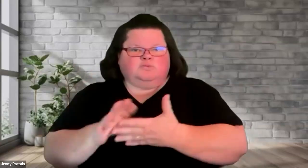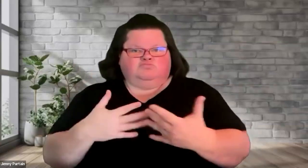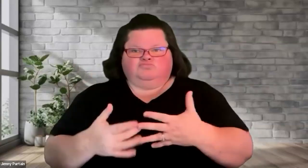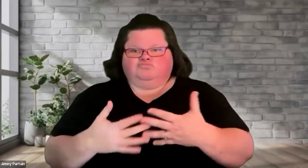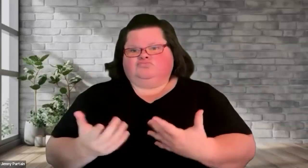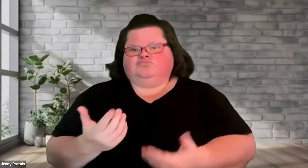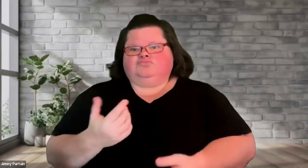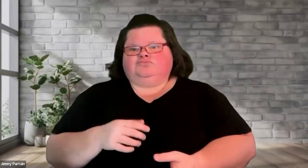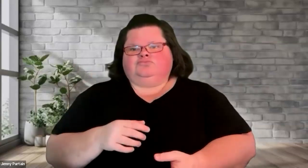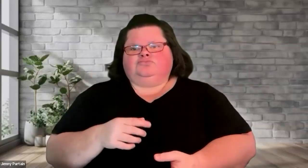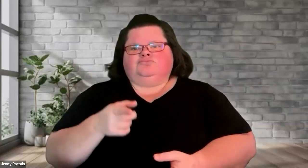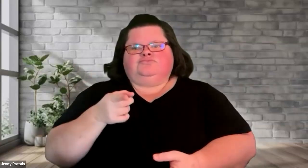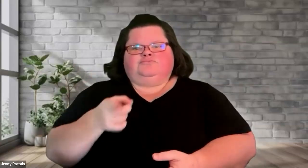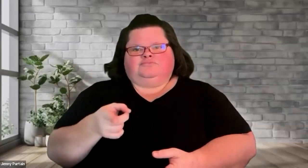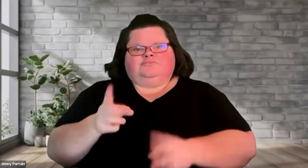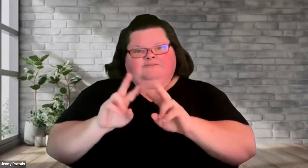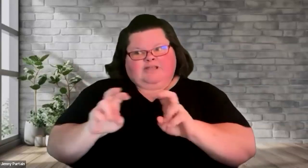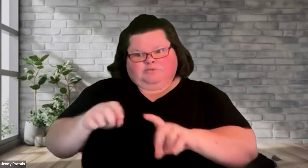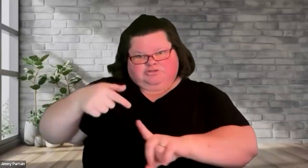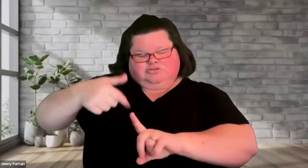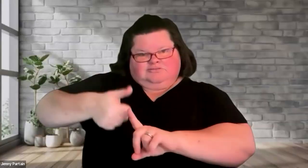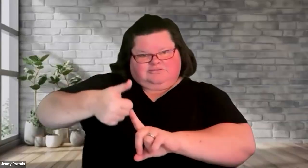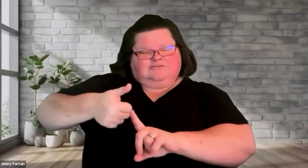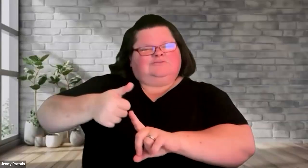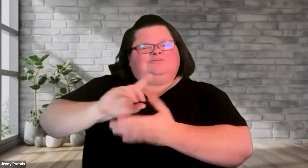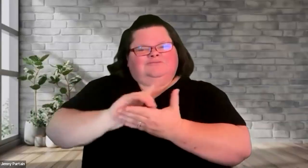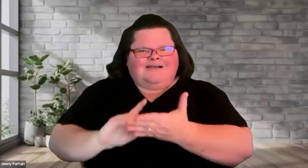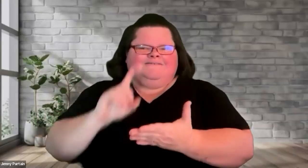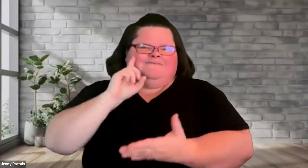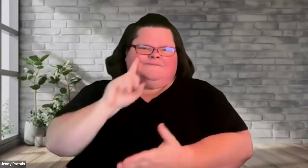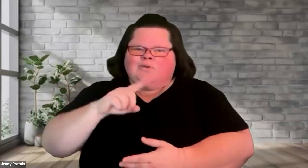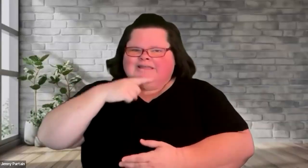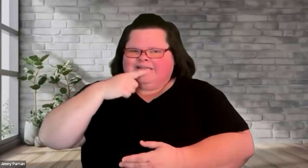and regardless of they're private schools or home schools,